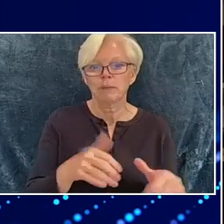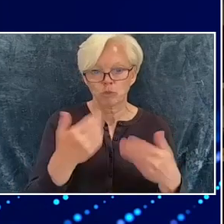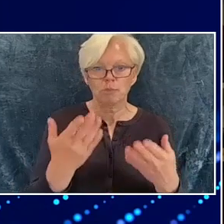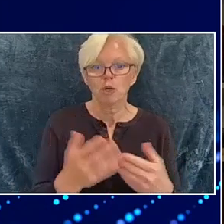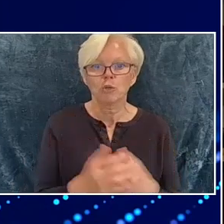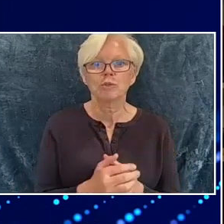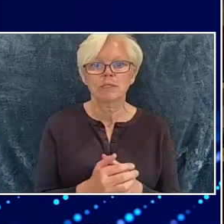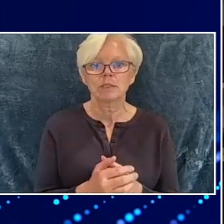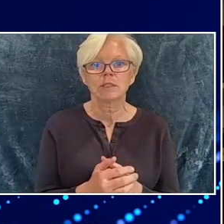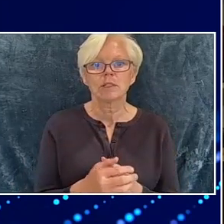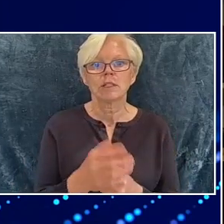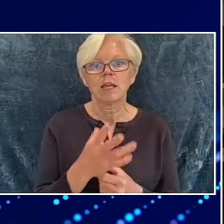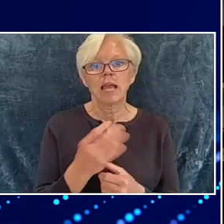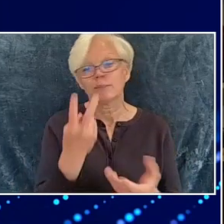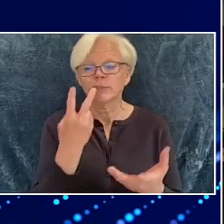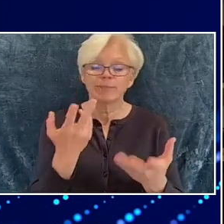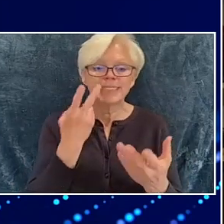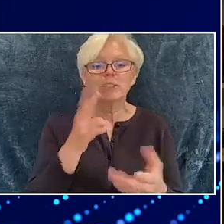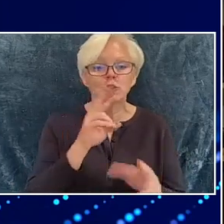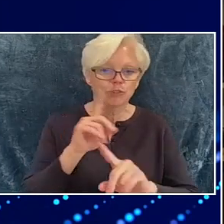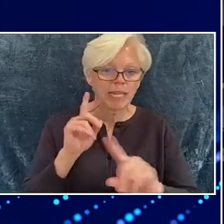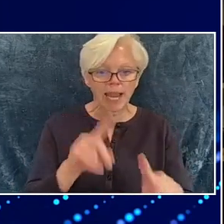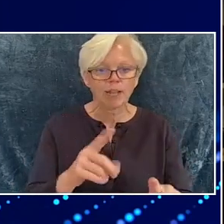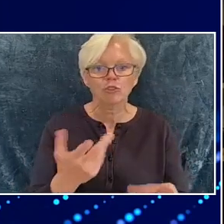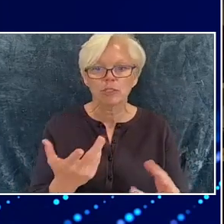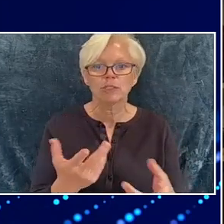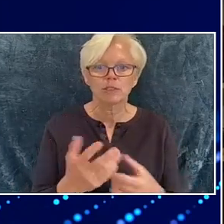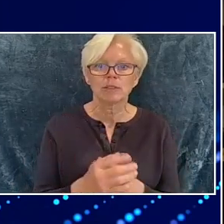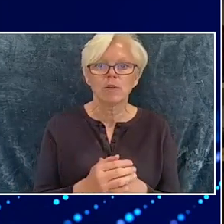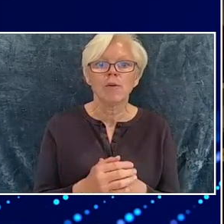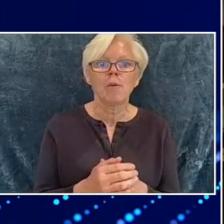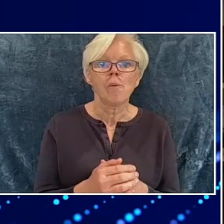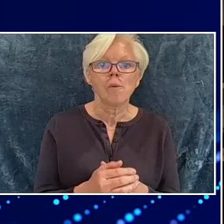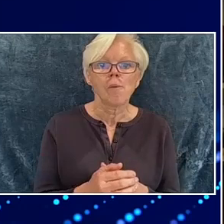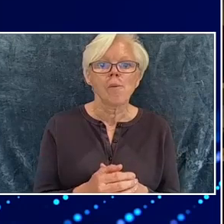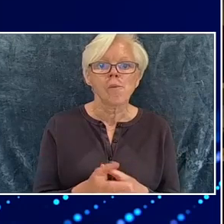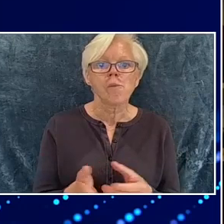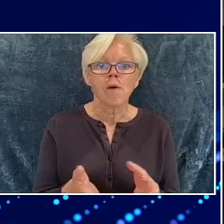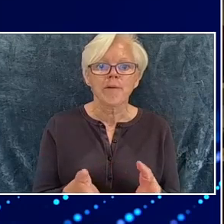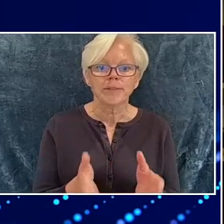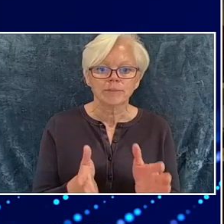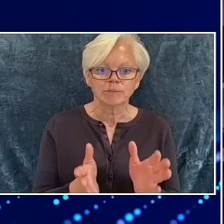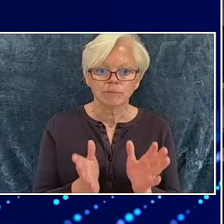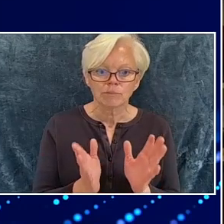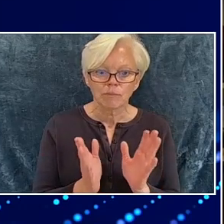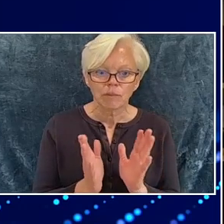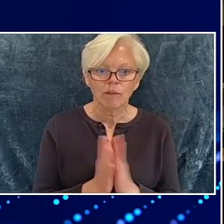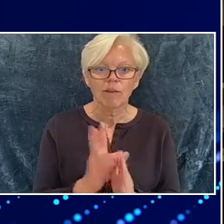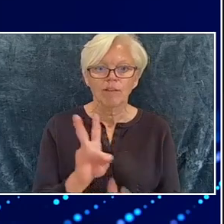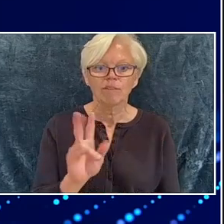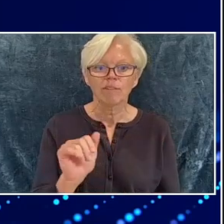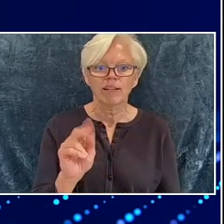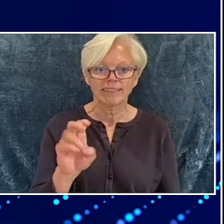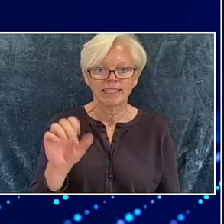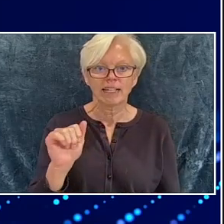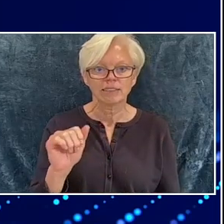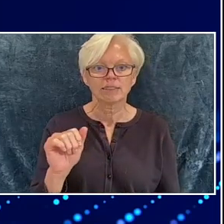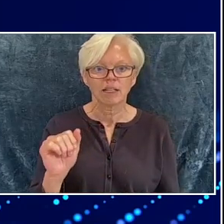rather and then I'm going to have Vanessa put up on the screen that language so you can see the modifications there.